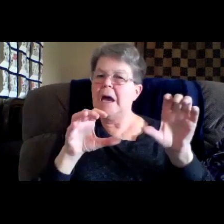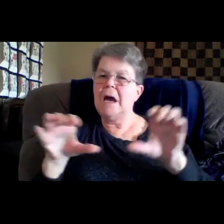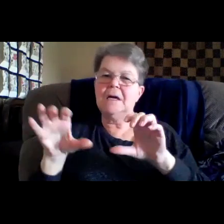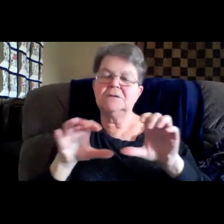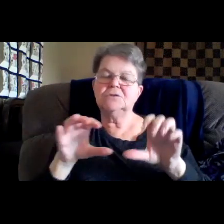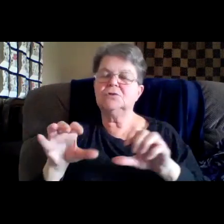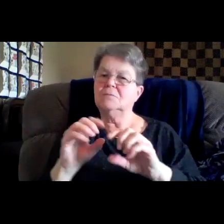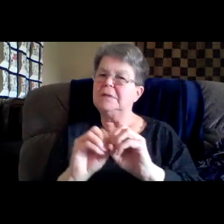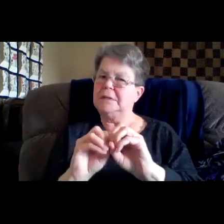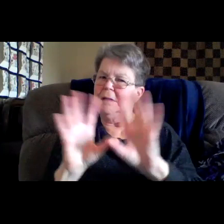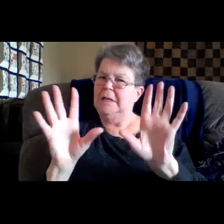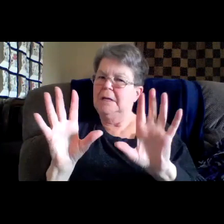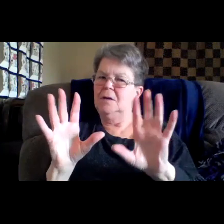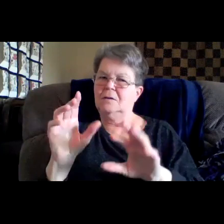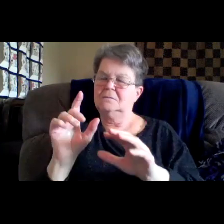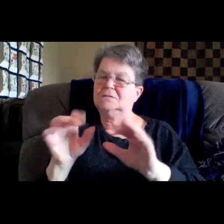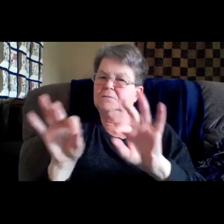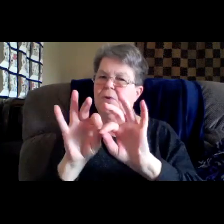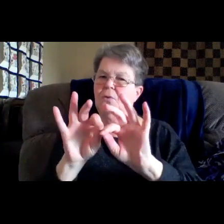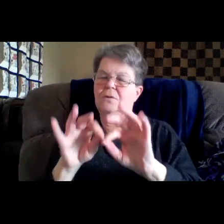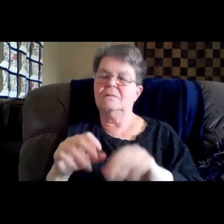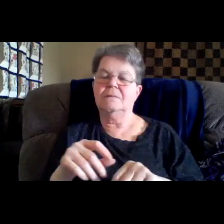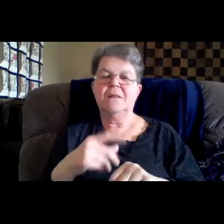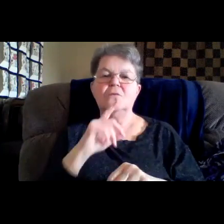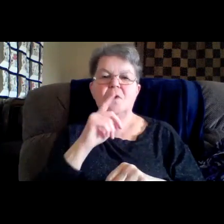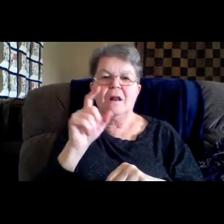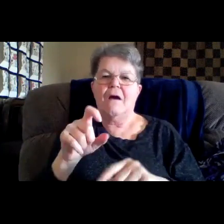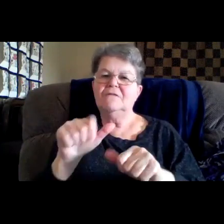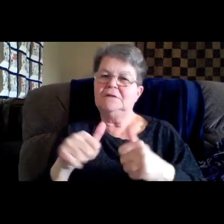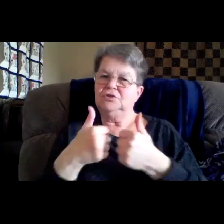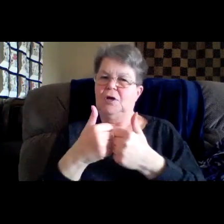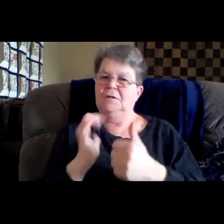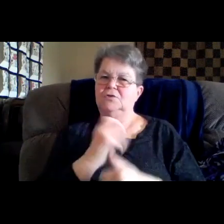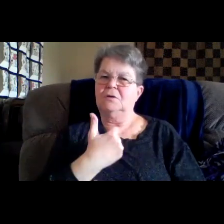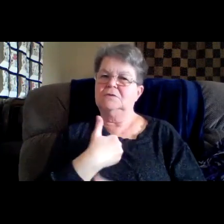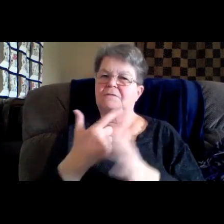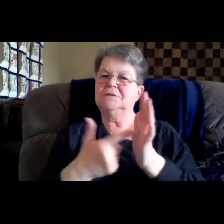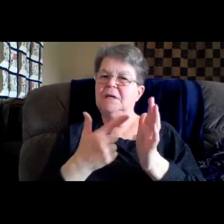And Tina talked about the importance of communication. We really have to challenge ourselves sometimes to make sure